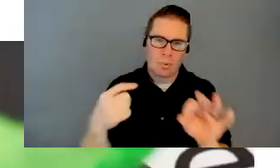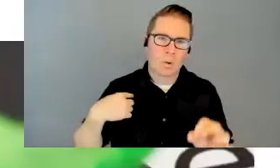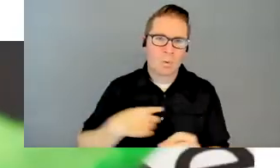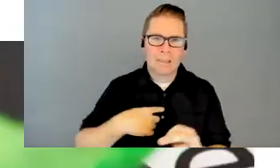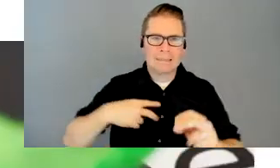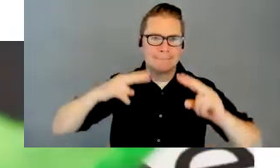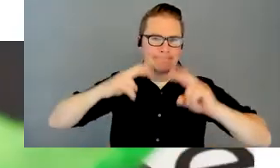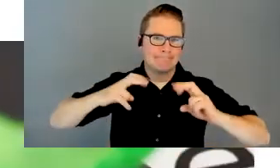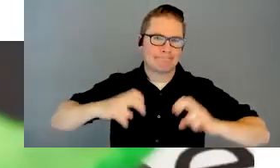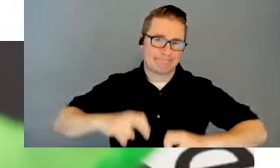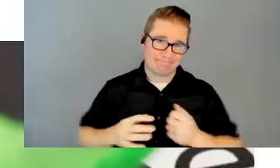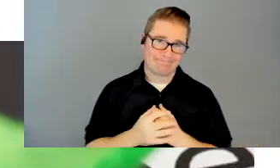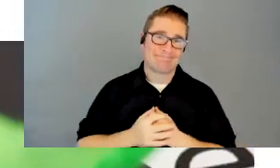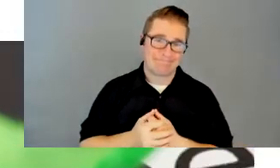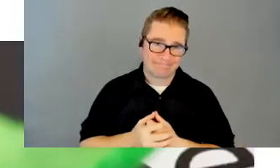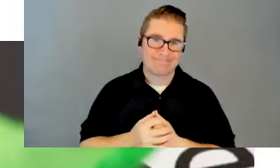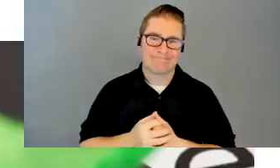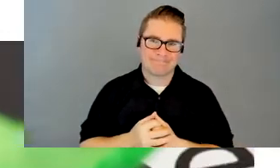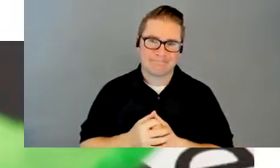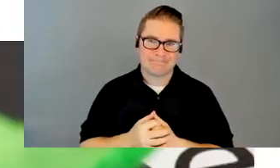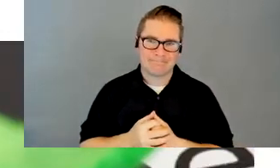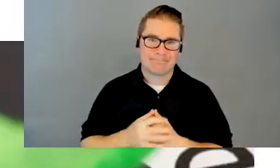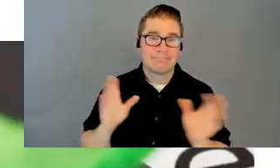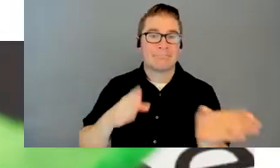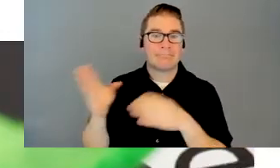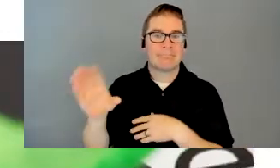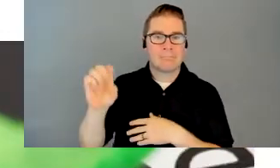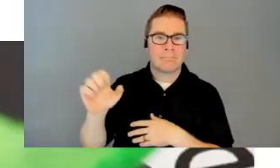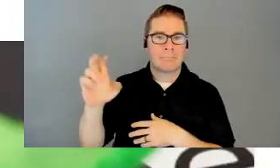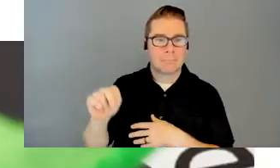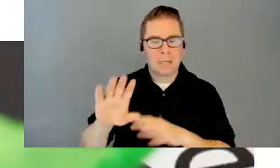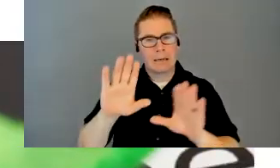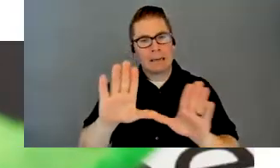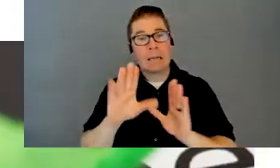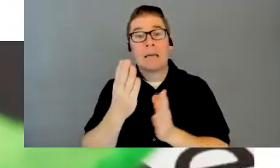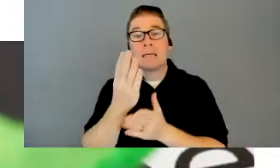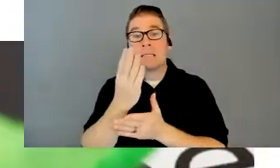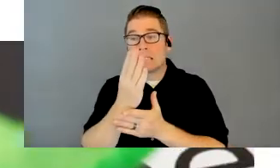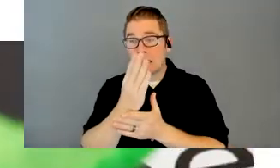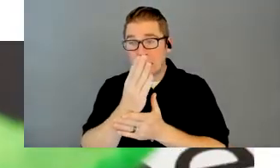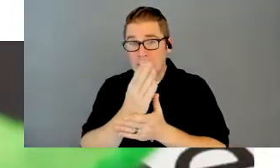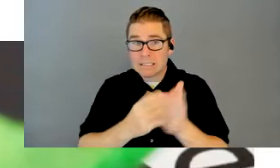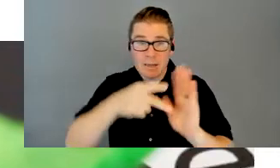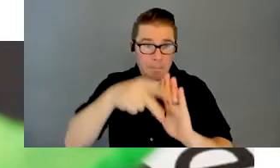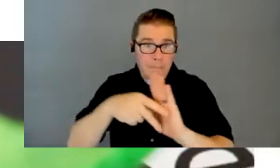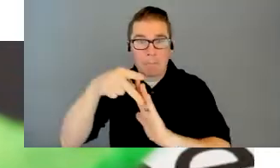so there are some required policies that need to be included in every syllabi. And we'll just highlight these very quickly.